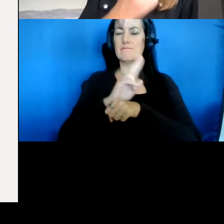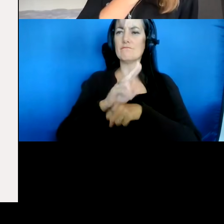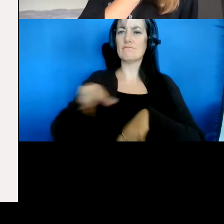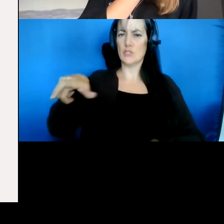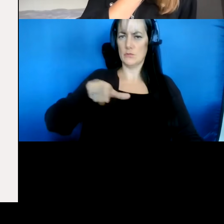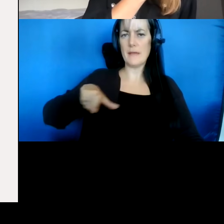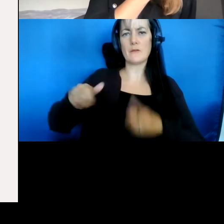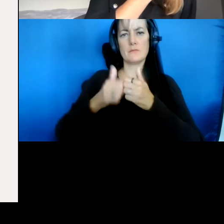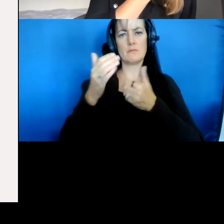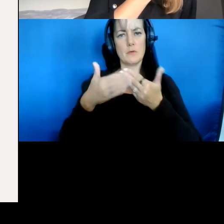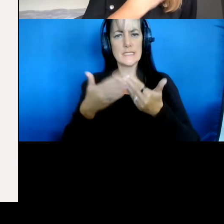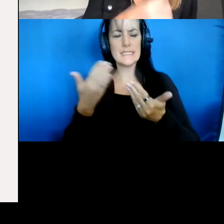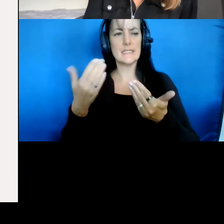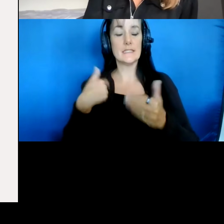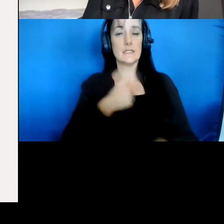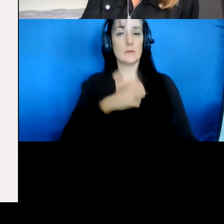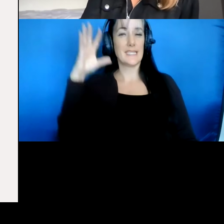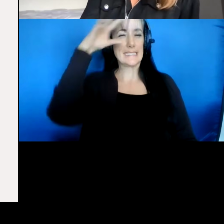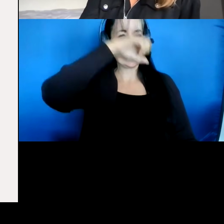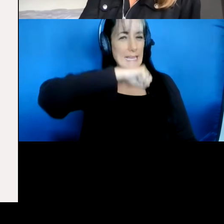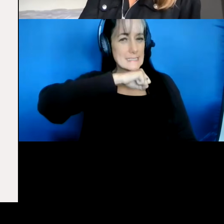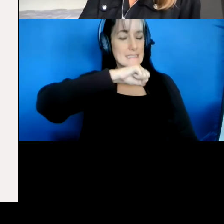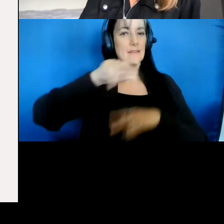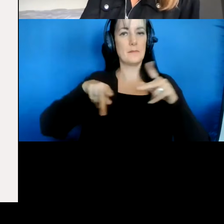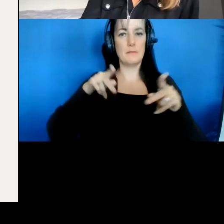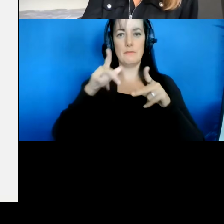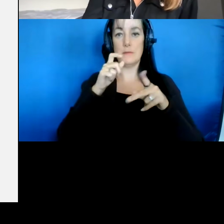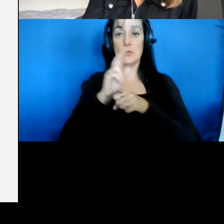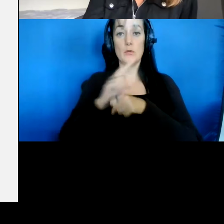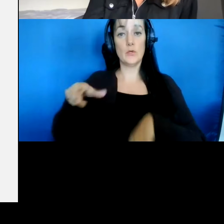Maybe because we assume that people he was a mouse are not disabled, we do not always